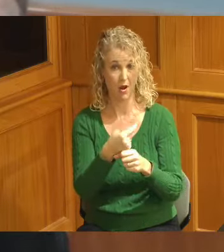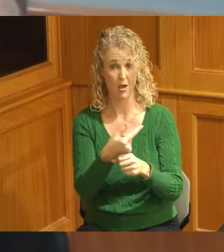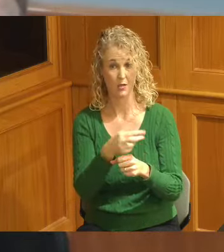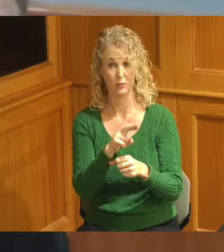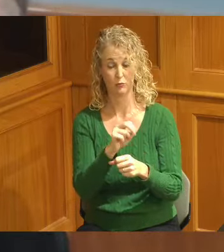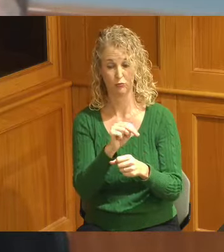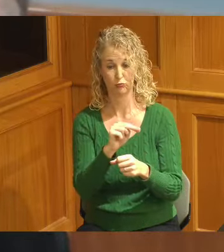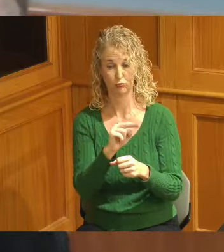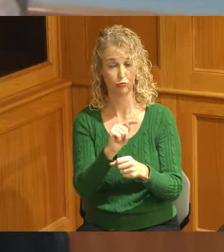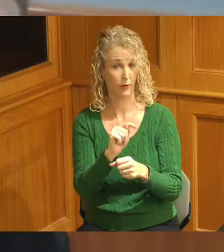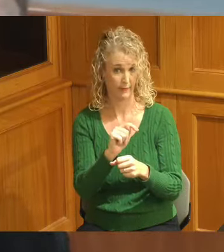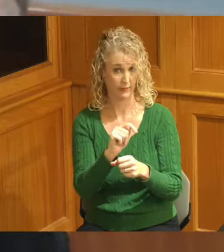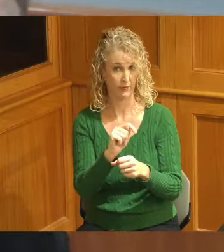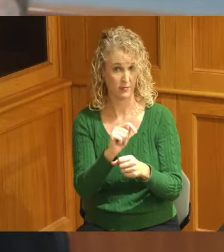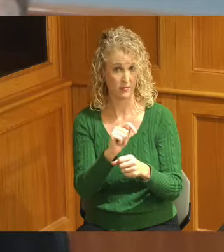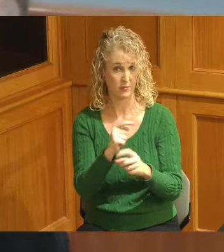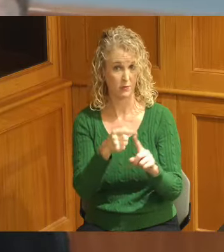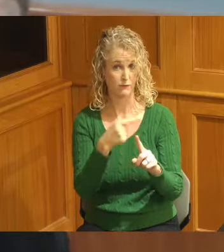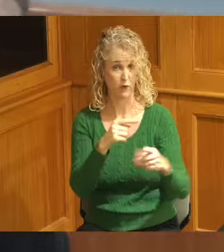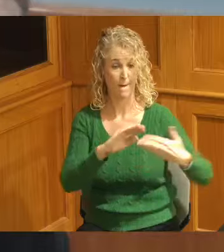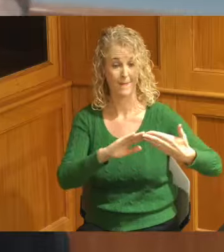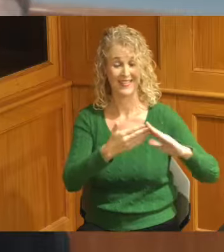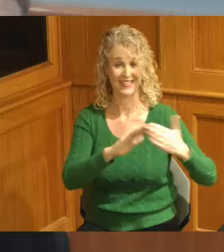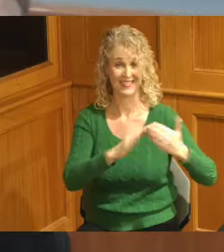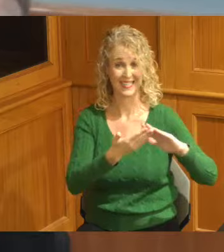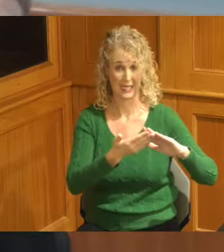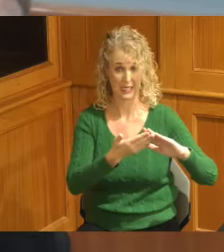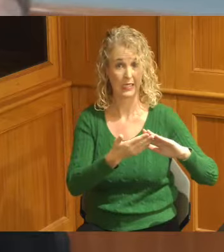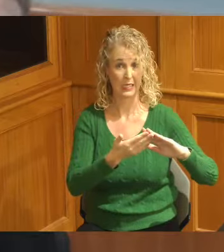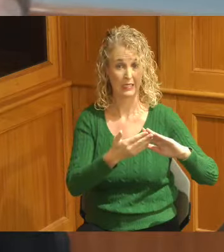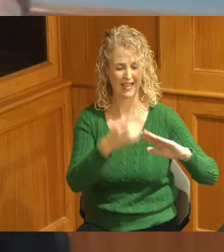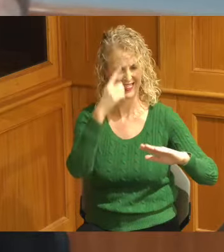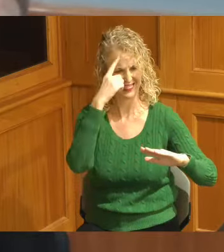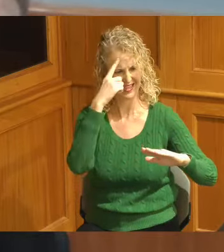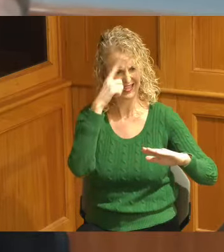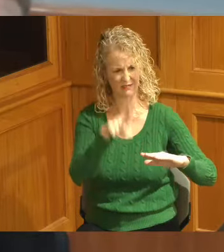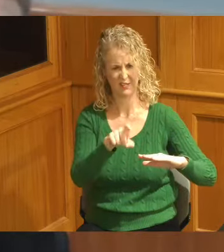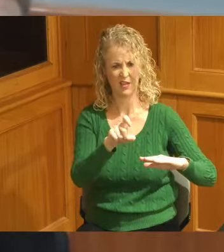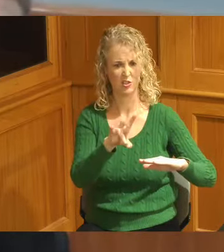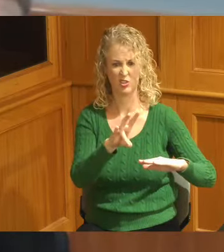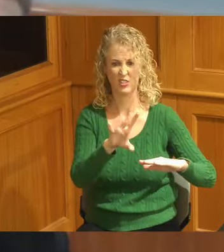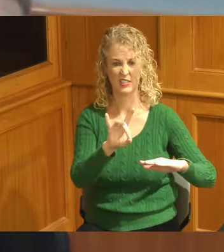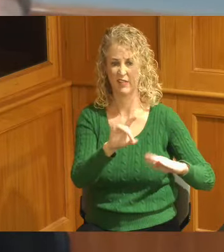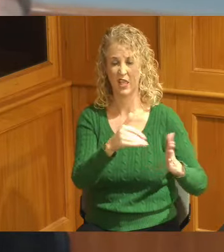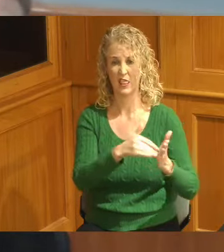from what I understand from the city of Norwood. I think that we purchased it for about 178,000